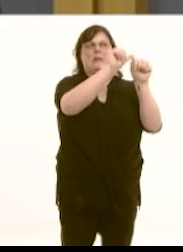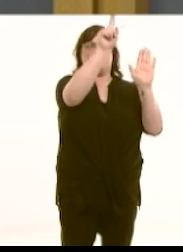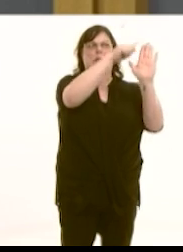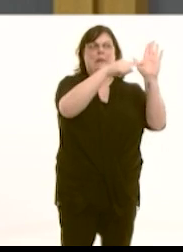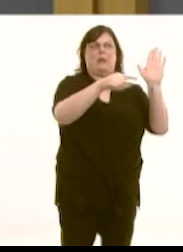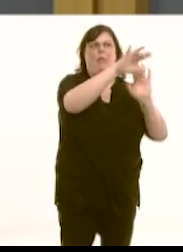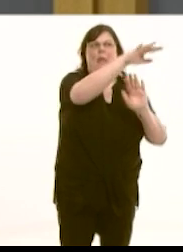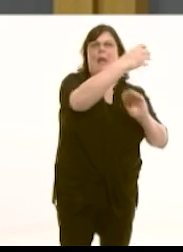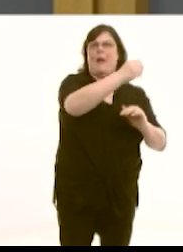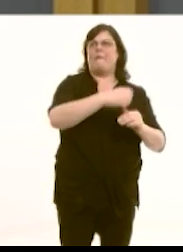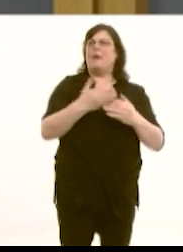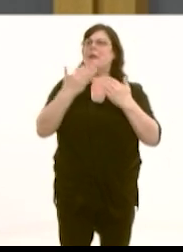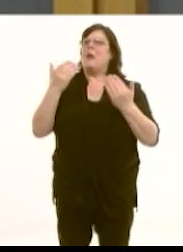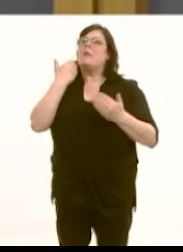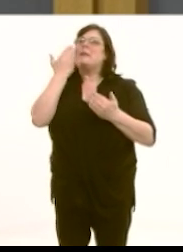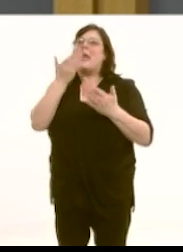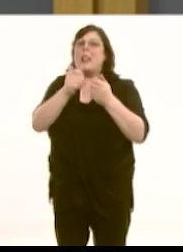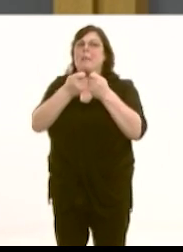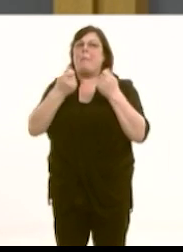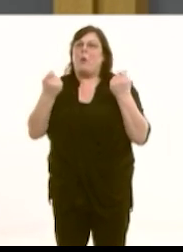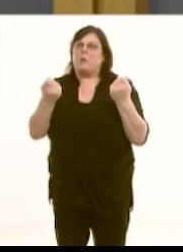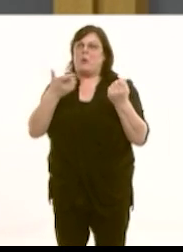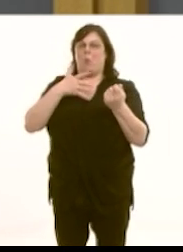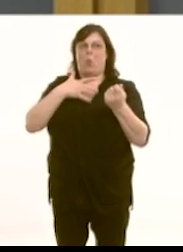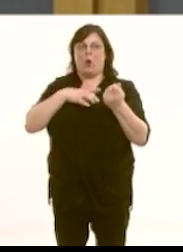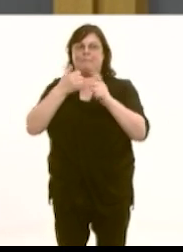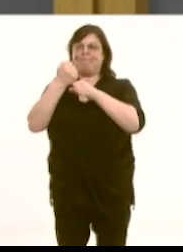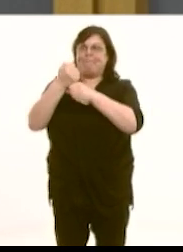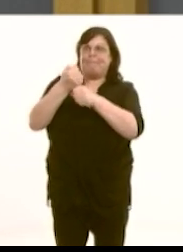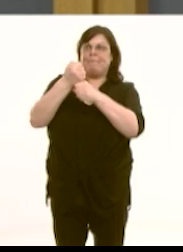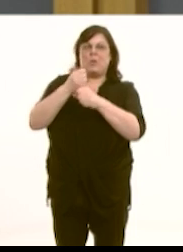The ëDaily Postí at present is running a campaign to try and improve mobile signal